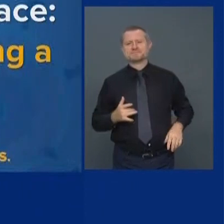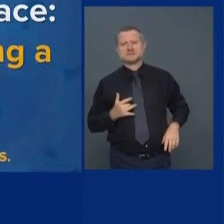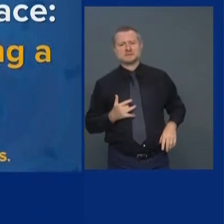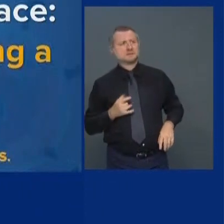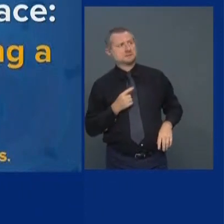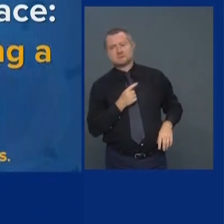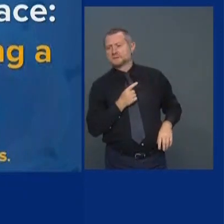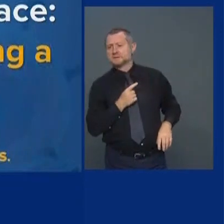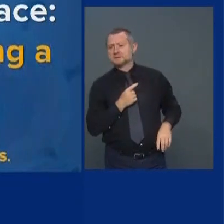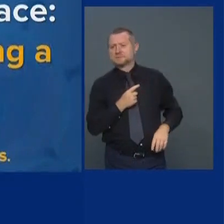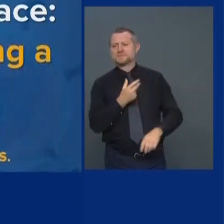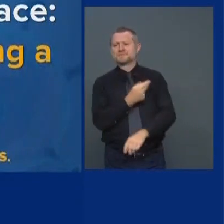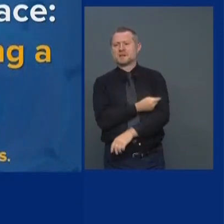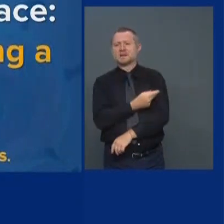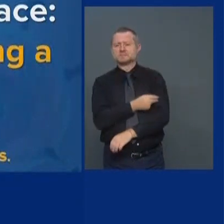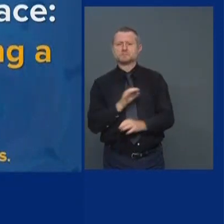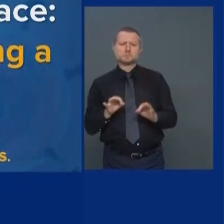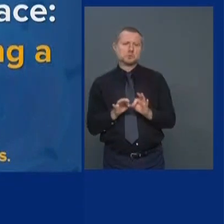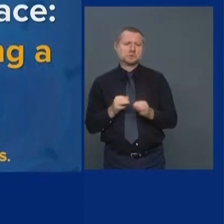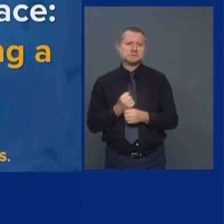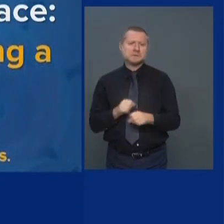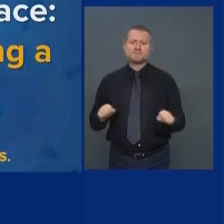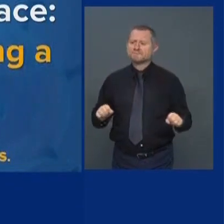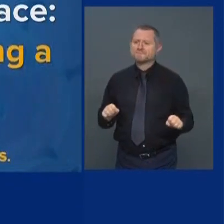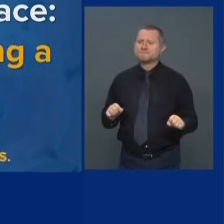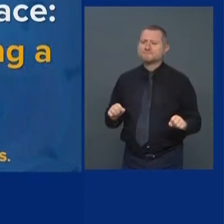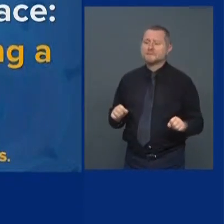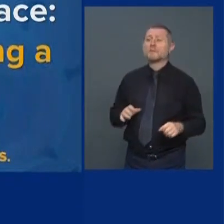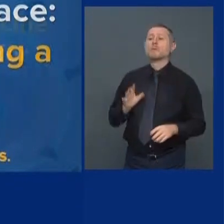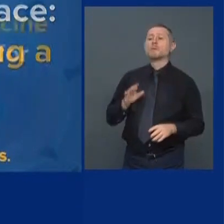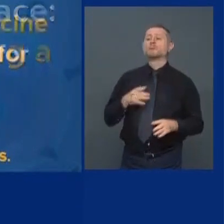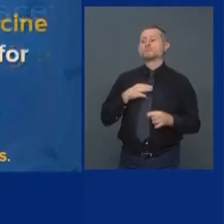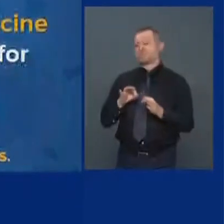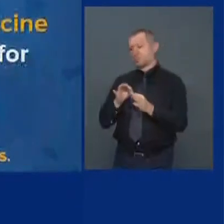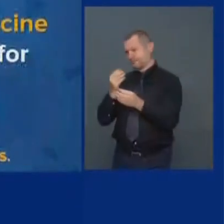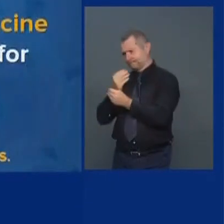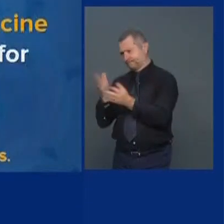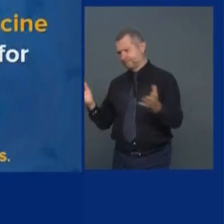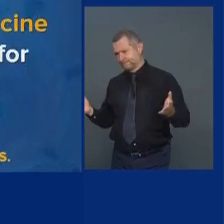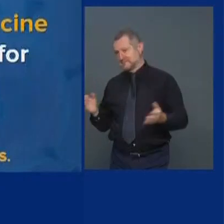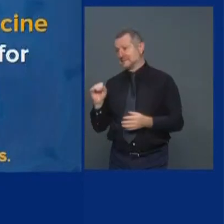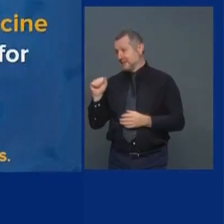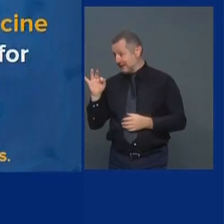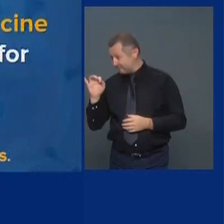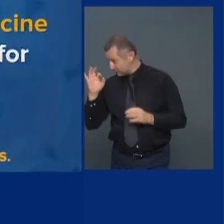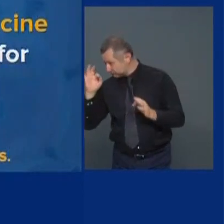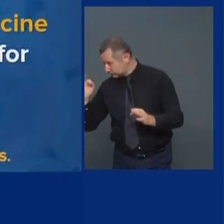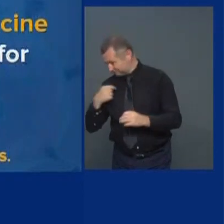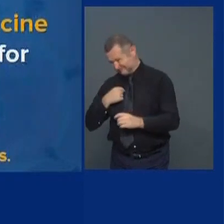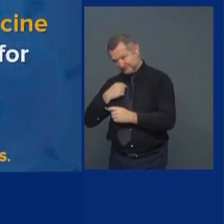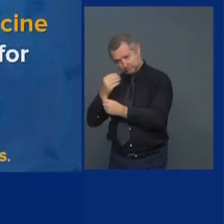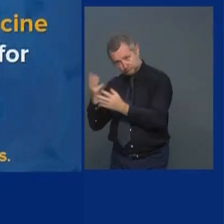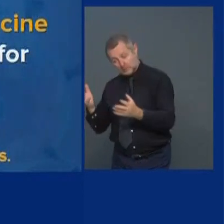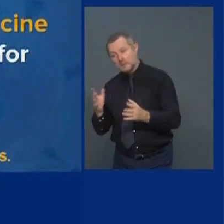NO. SO HE'S NOT A DOCTOR. PEOPLE HAVE TO FEEL IT'S SAFE.